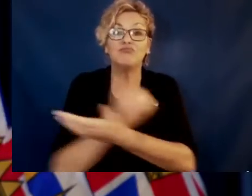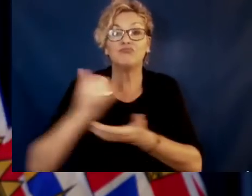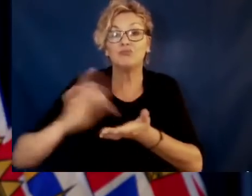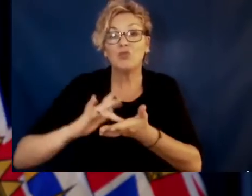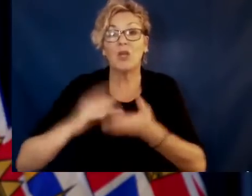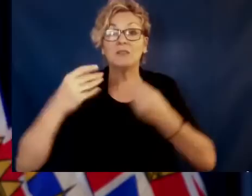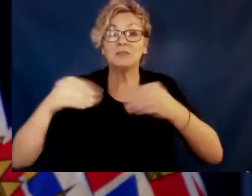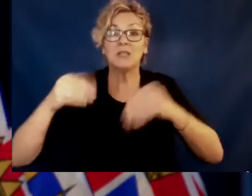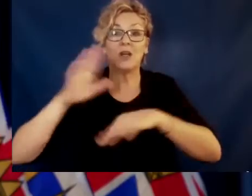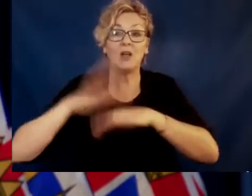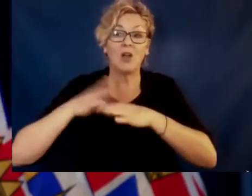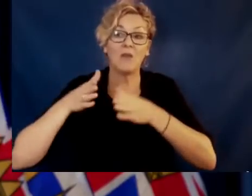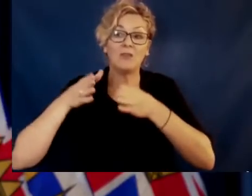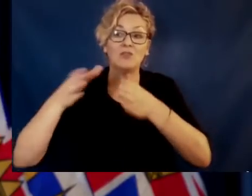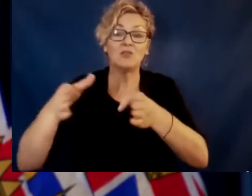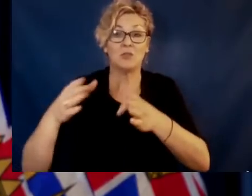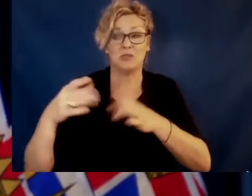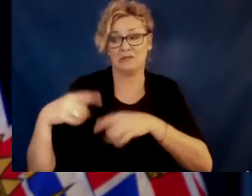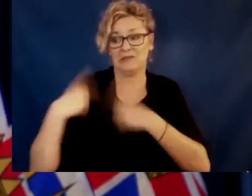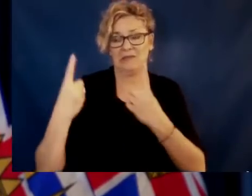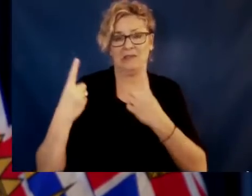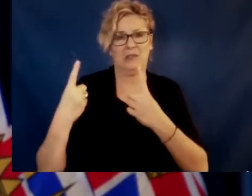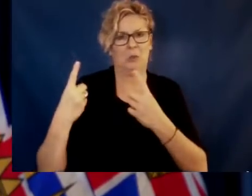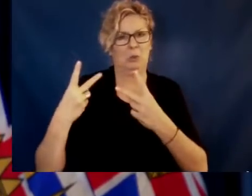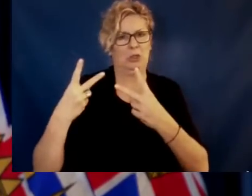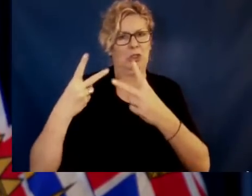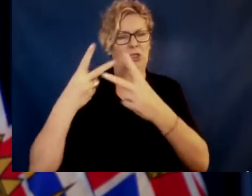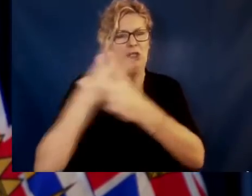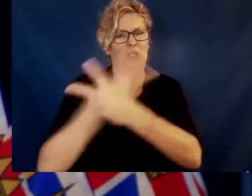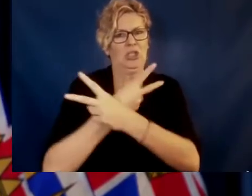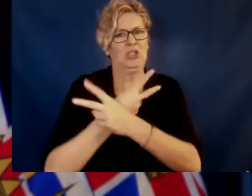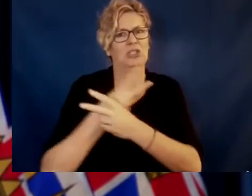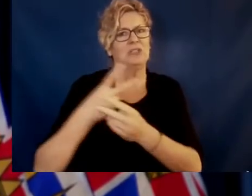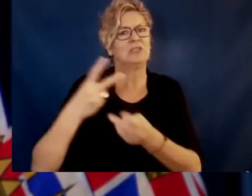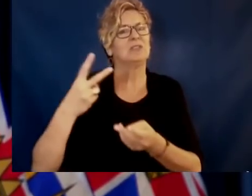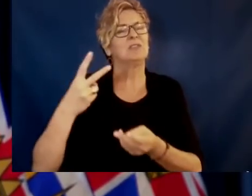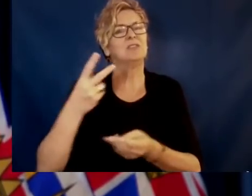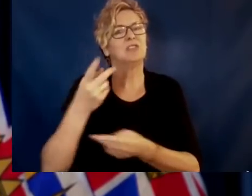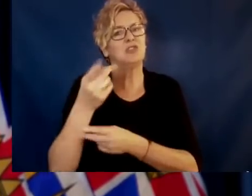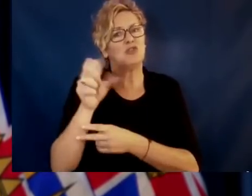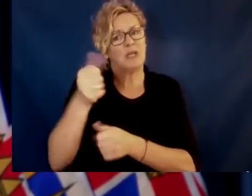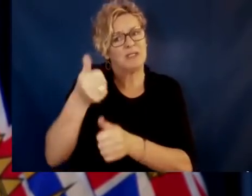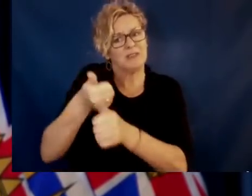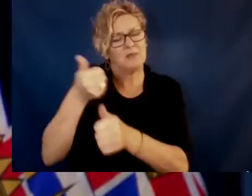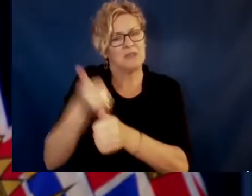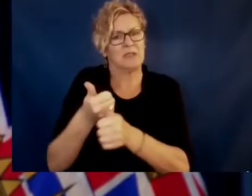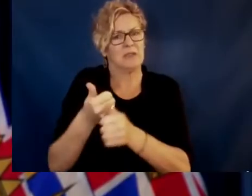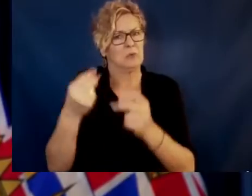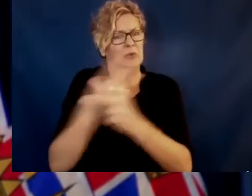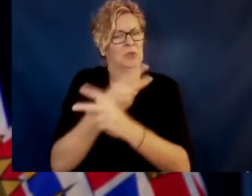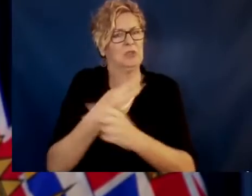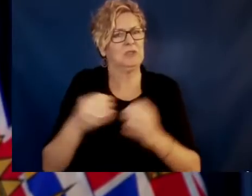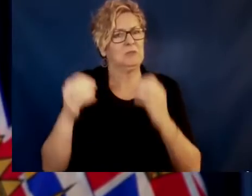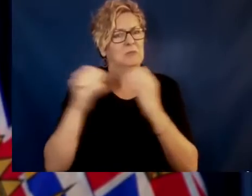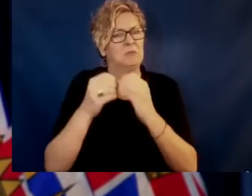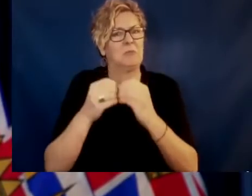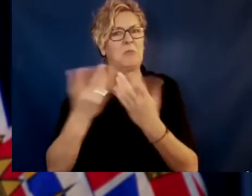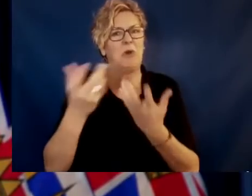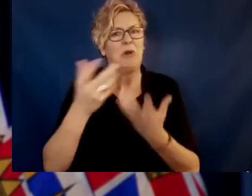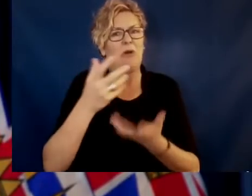number of overdoses related to people who were taking stimulants, like cocaine, that had been adultated and contaminated.